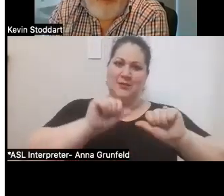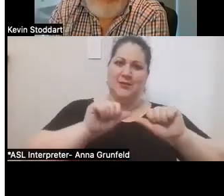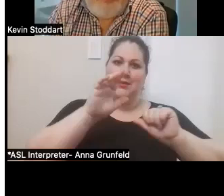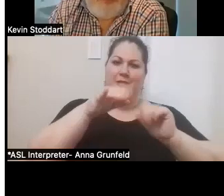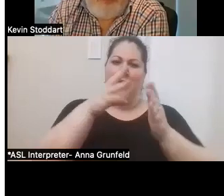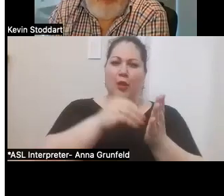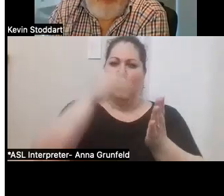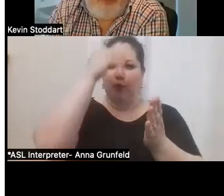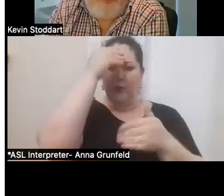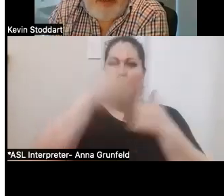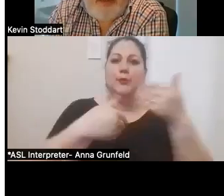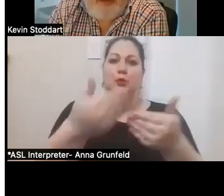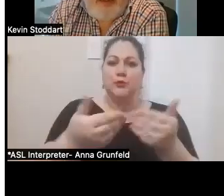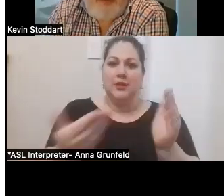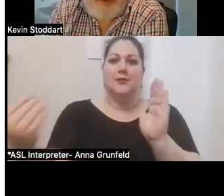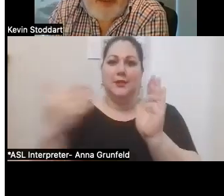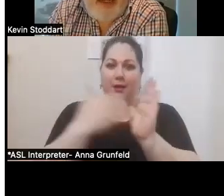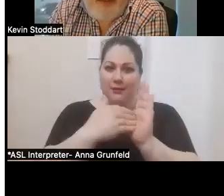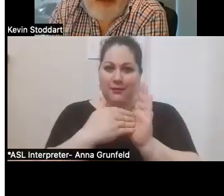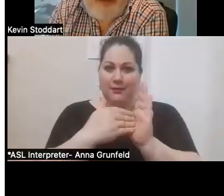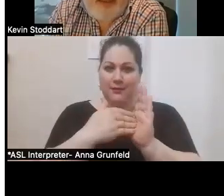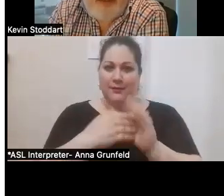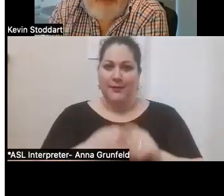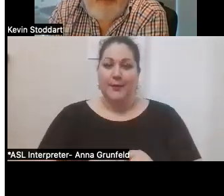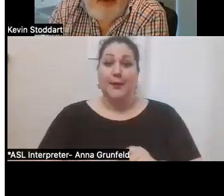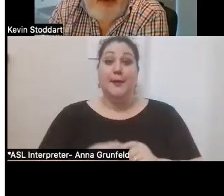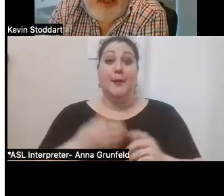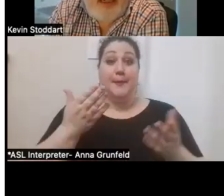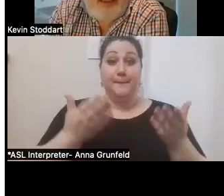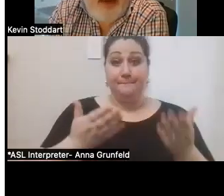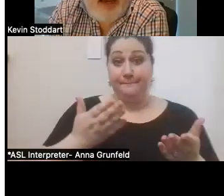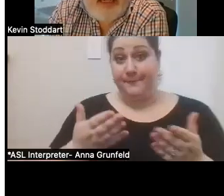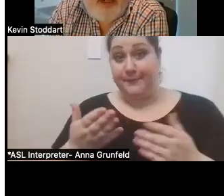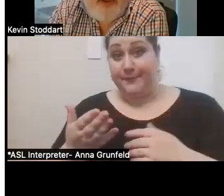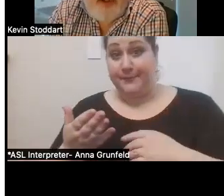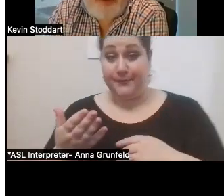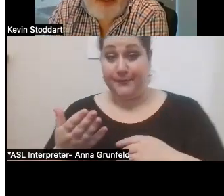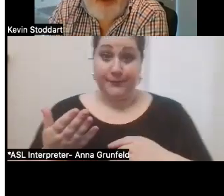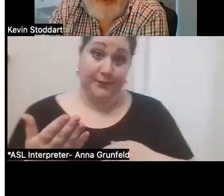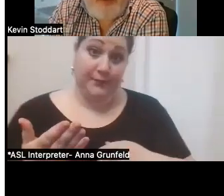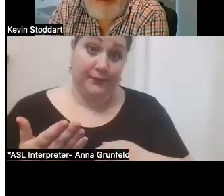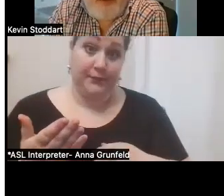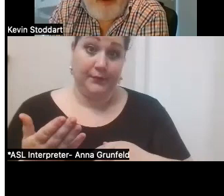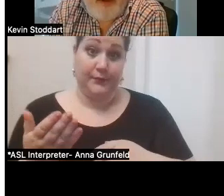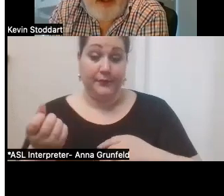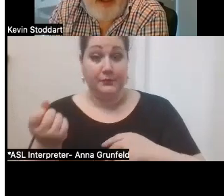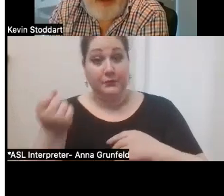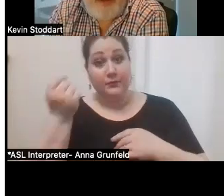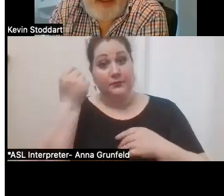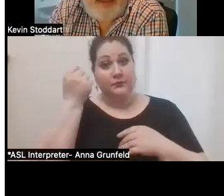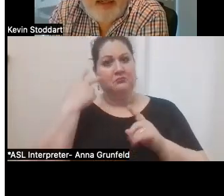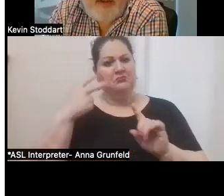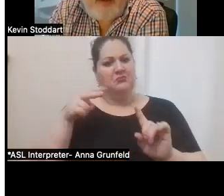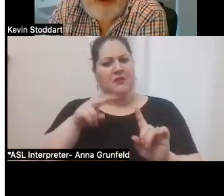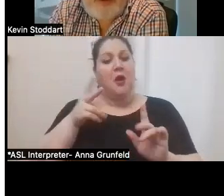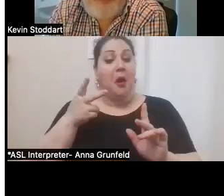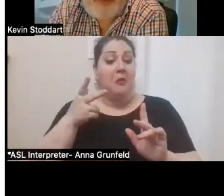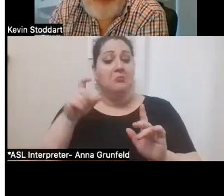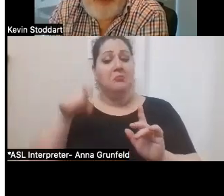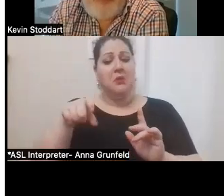So, we might understand this as needing to master a skill in an ideal situation,